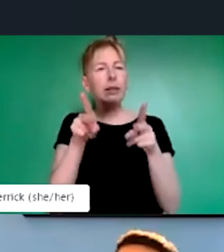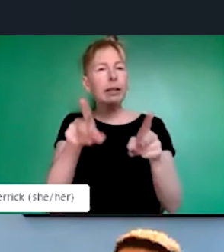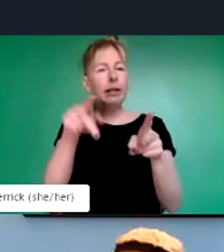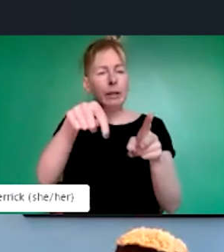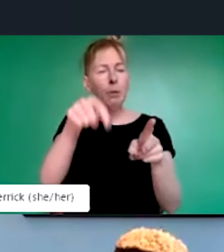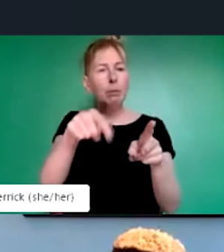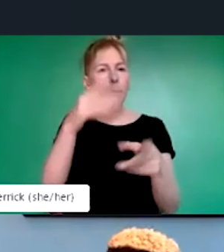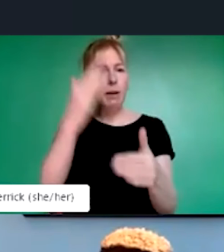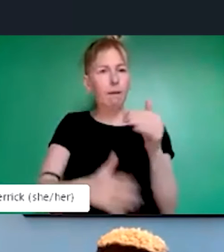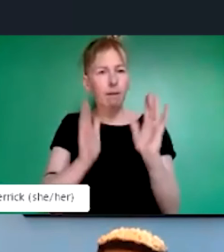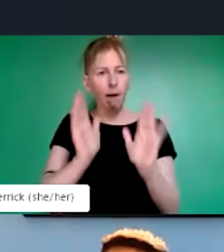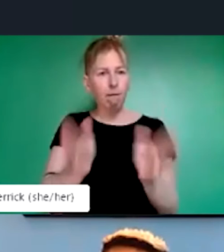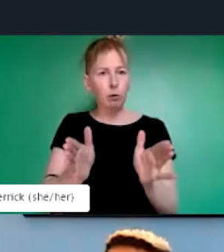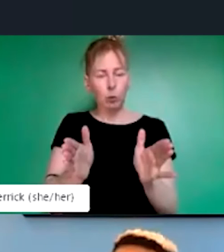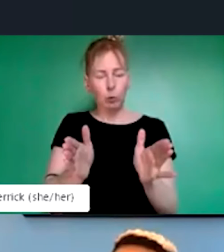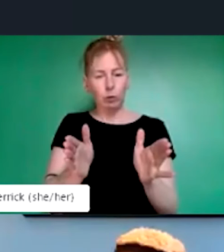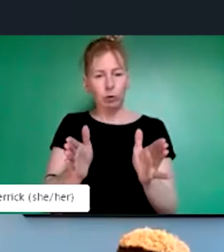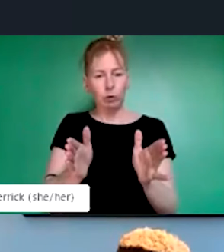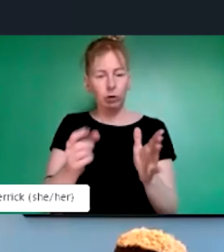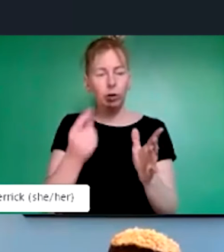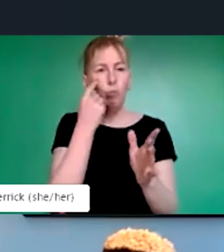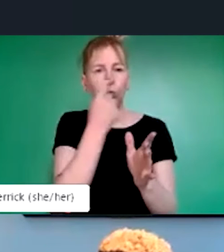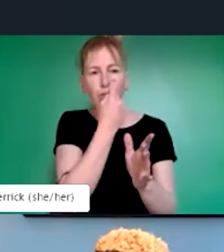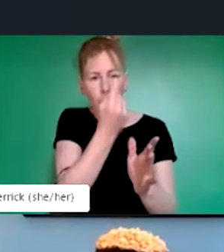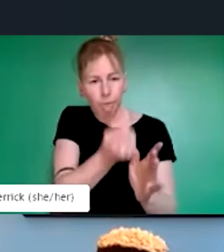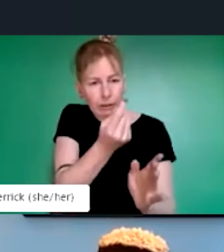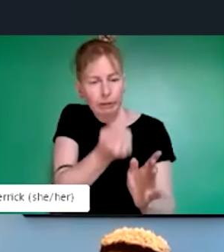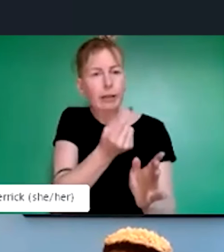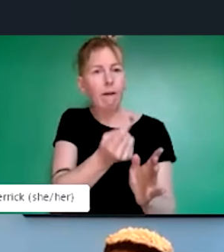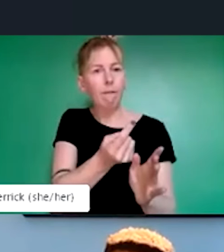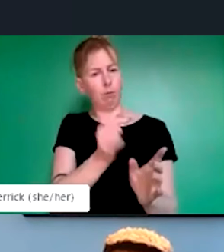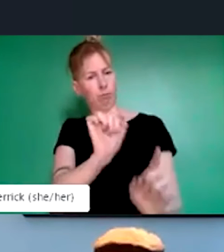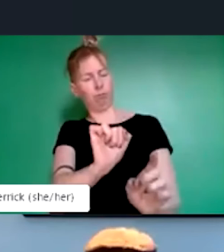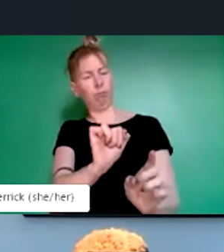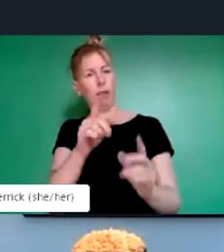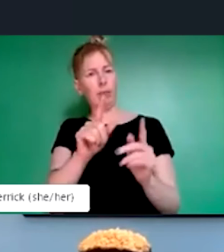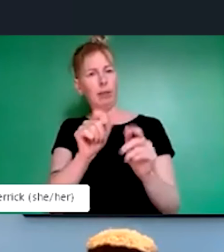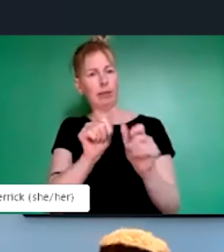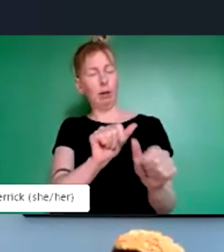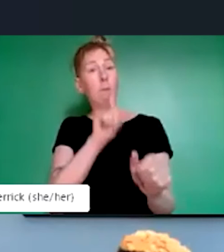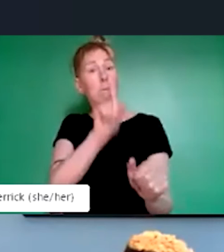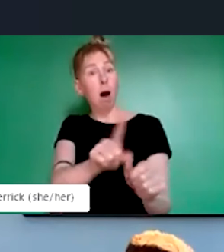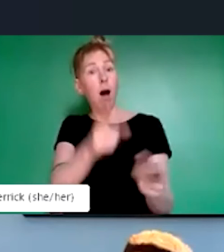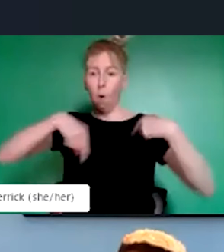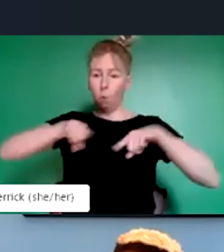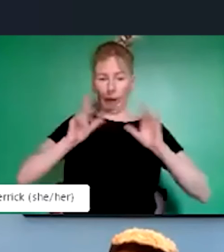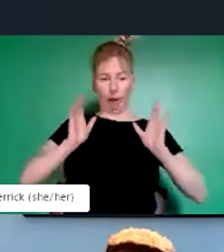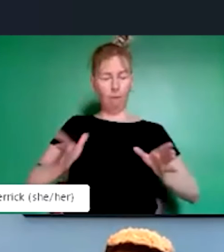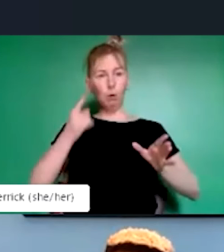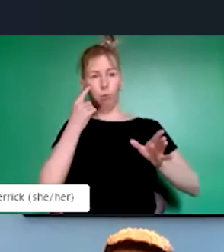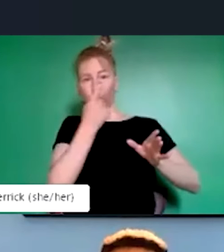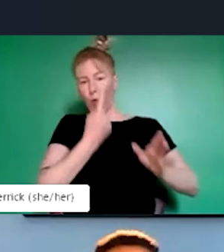determine the identities of everyone else, what they do, what we do, how we are